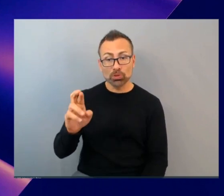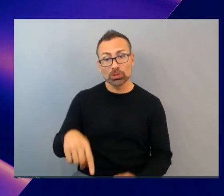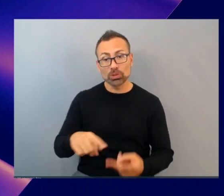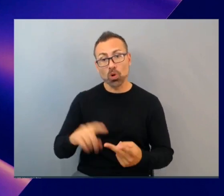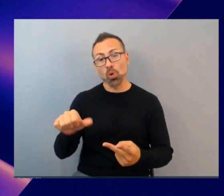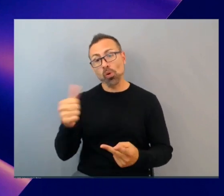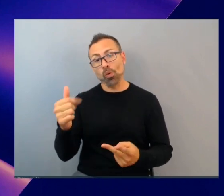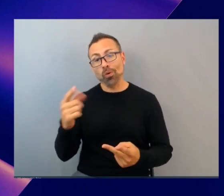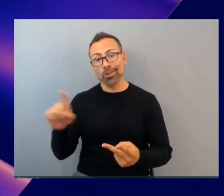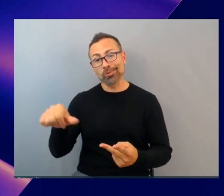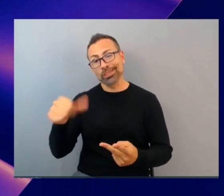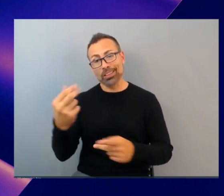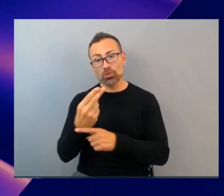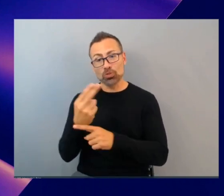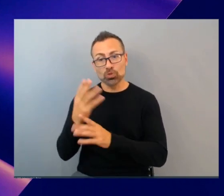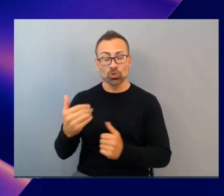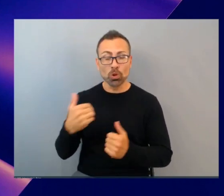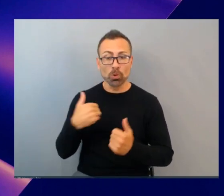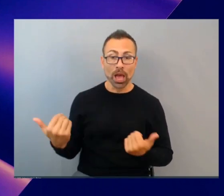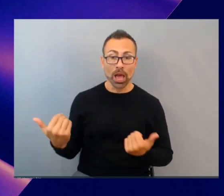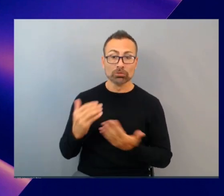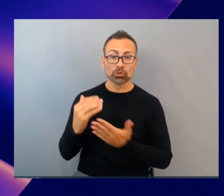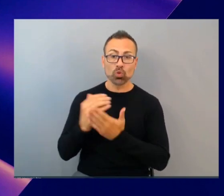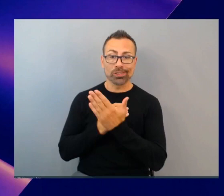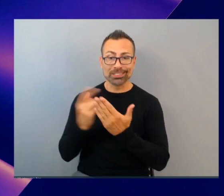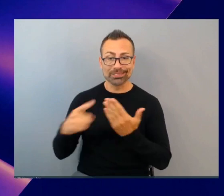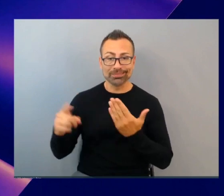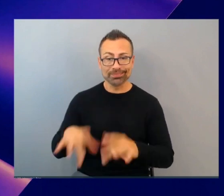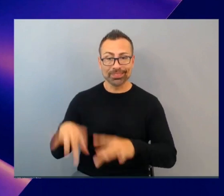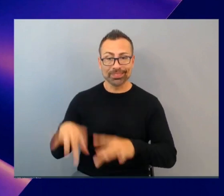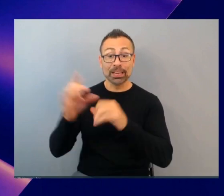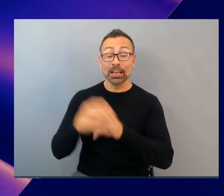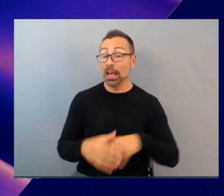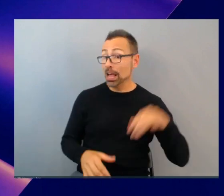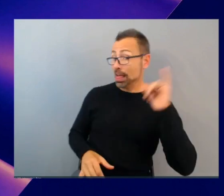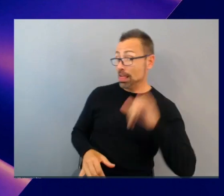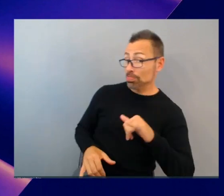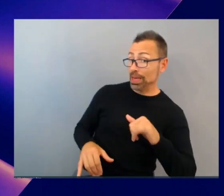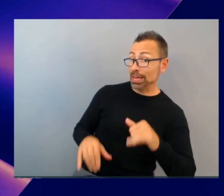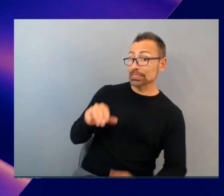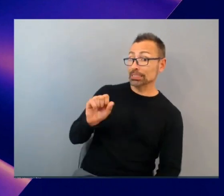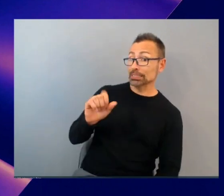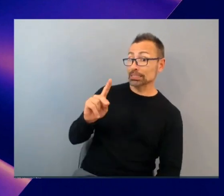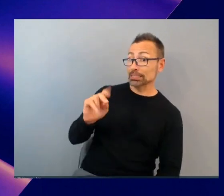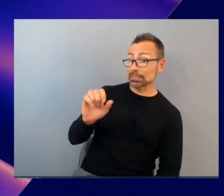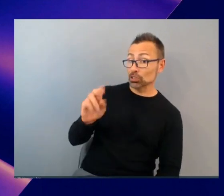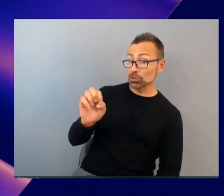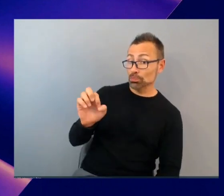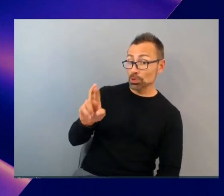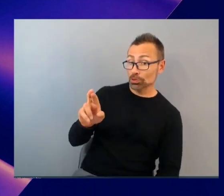where we have courses as well. [Aaron] And that's skillbuilder.aws. Yes. - Perfect, okay. That's the URL for Skill Builder. If...